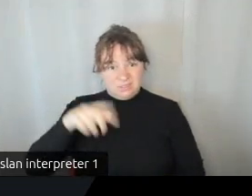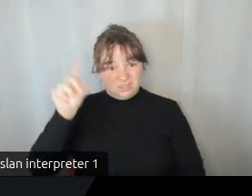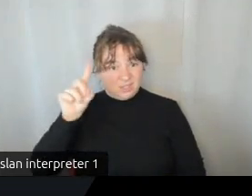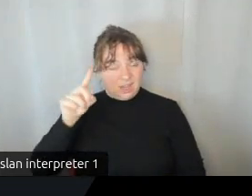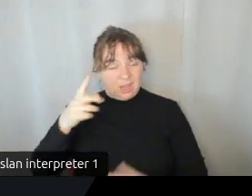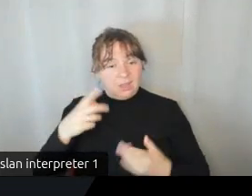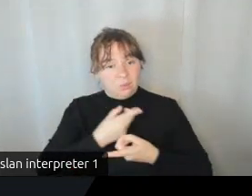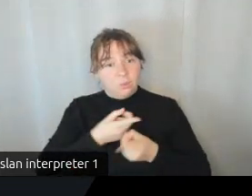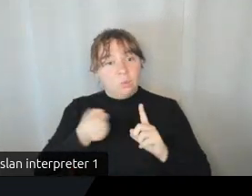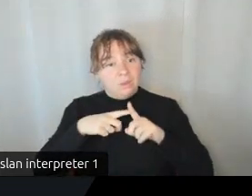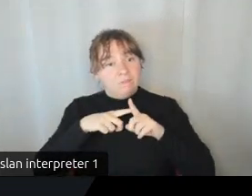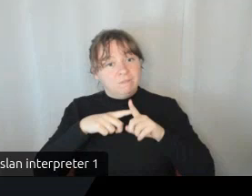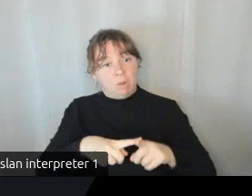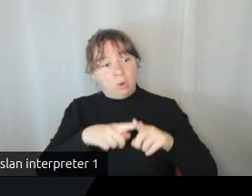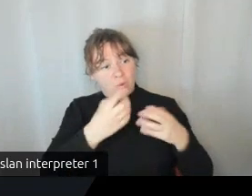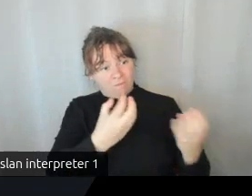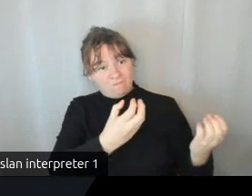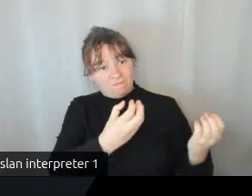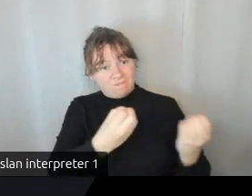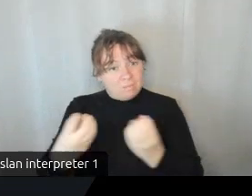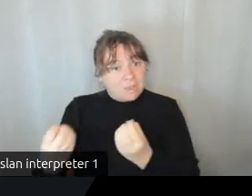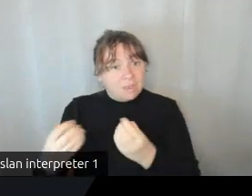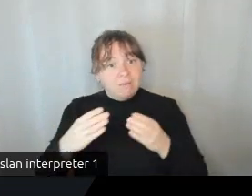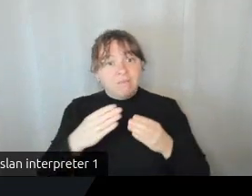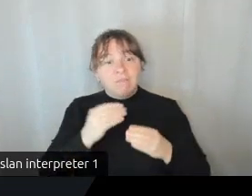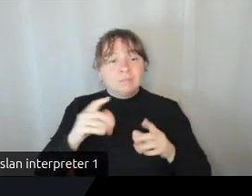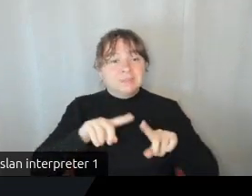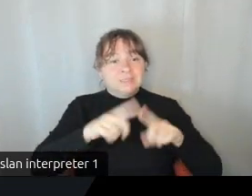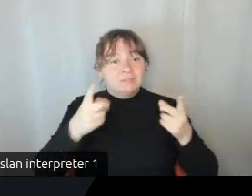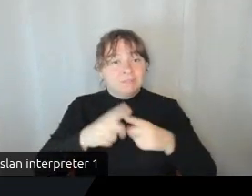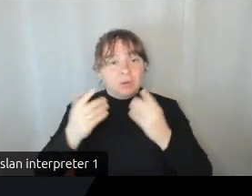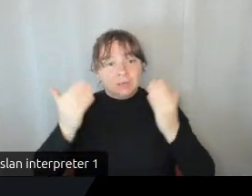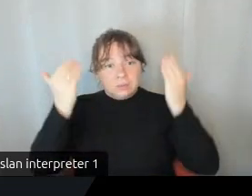following the feedback received and considered by different magistrates within the queen um within